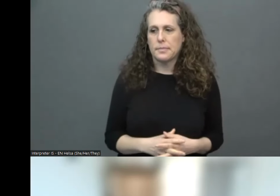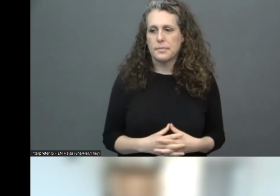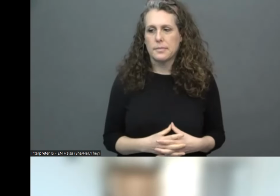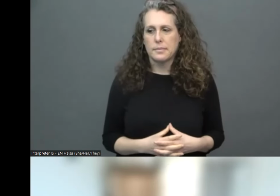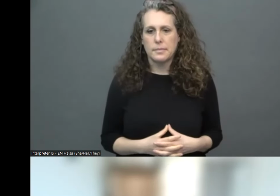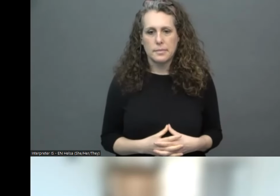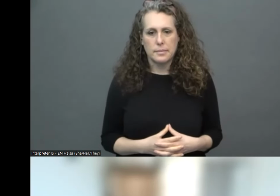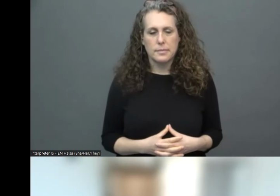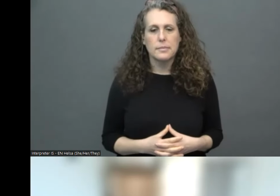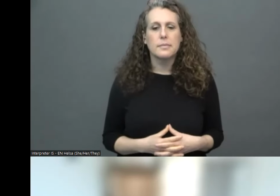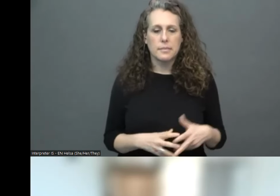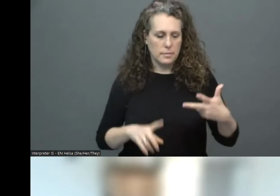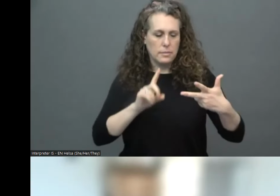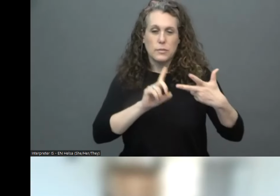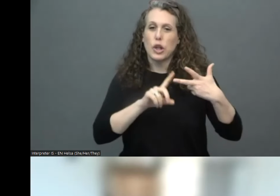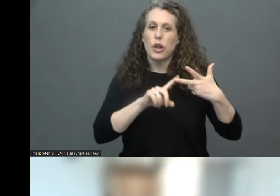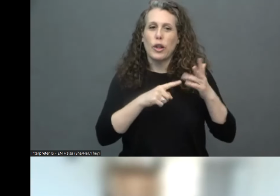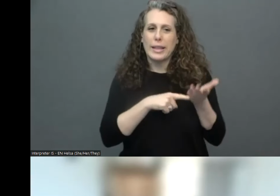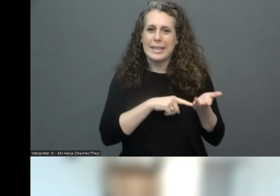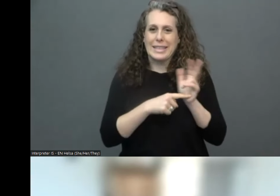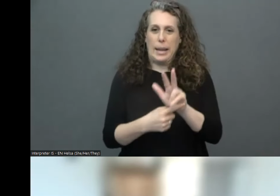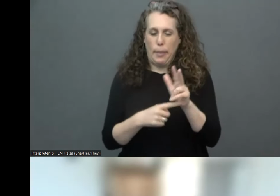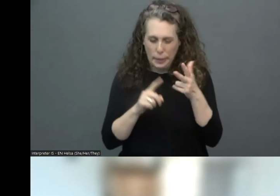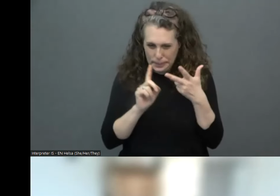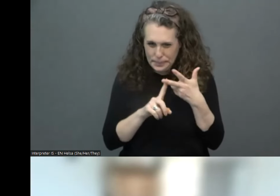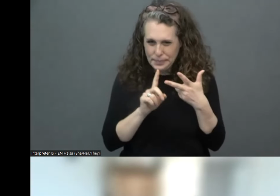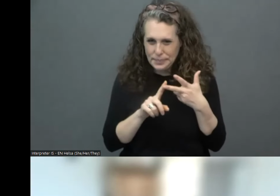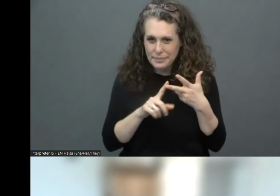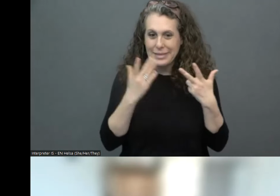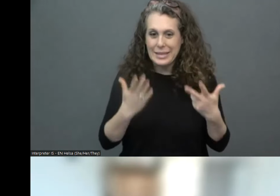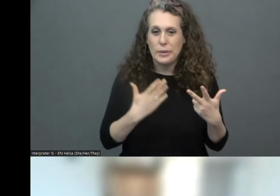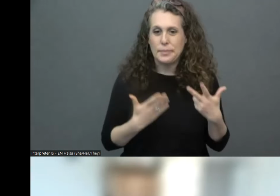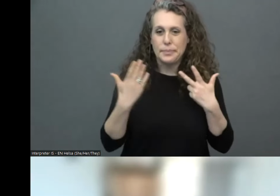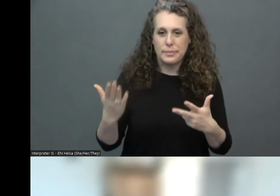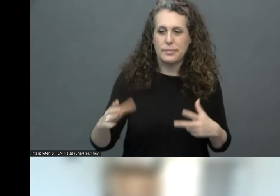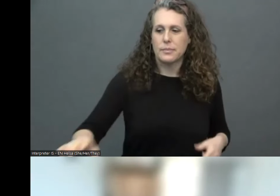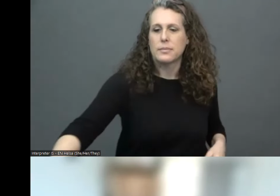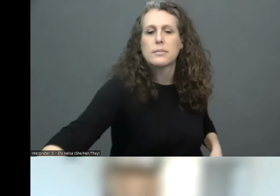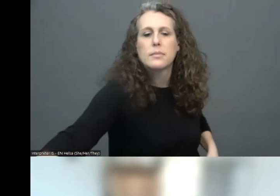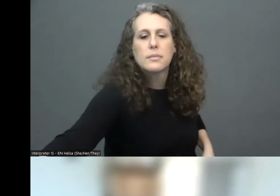of tools and resources recently being developed. I will hand over now to Daunia Pavone from IOM